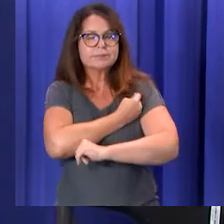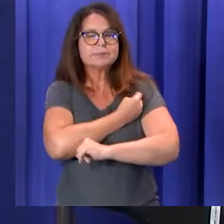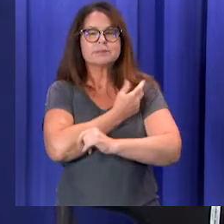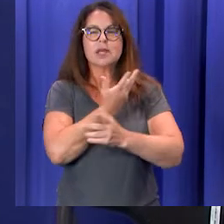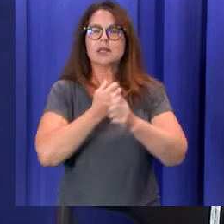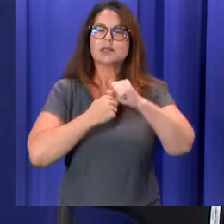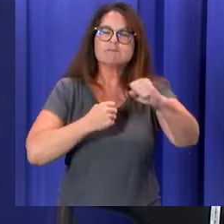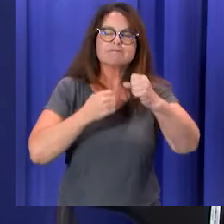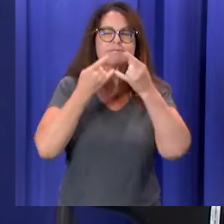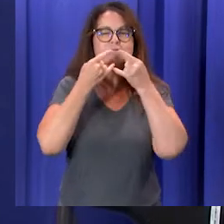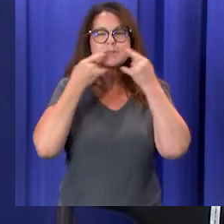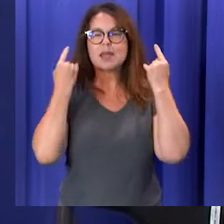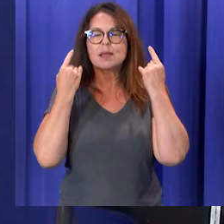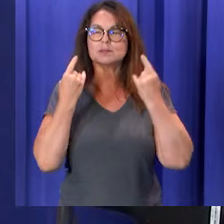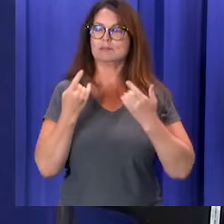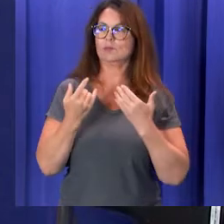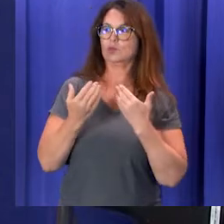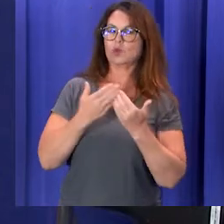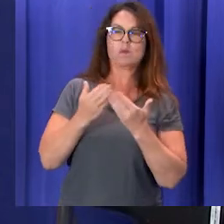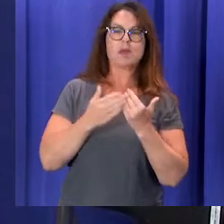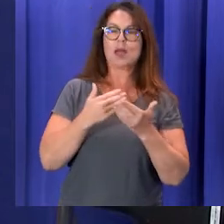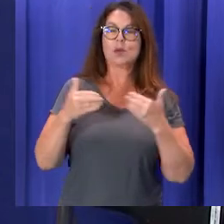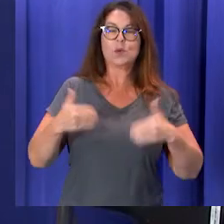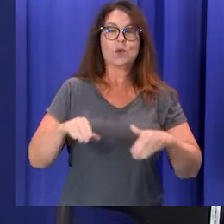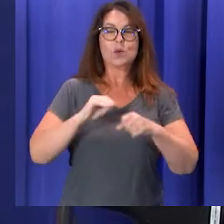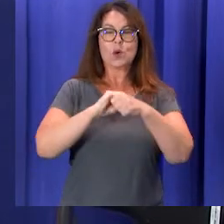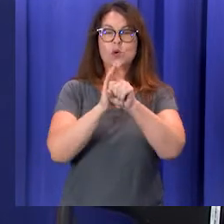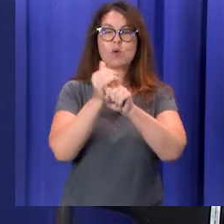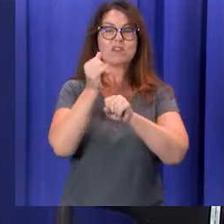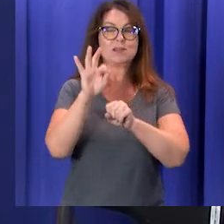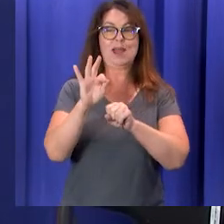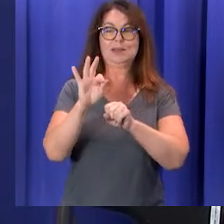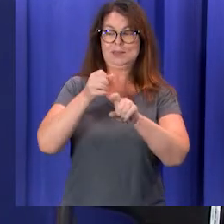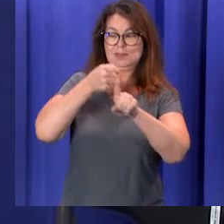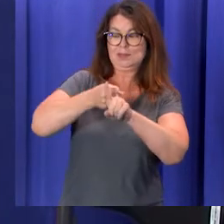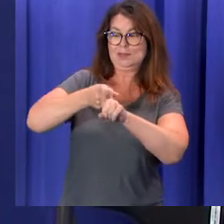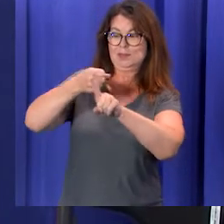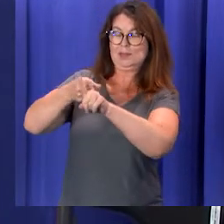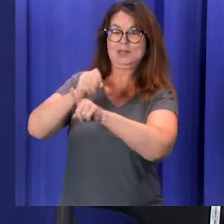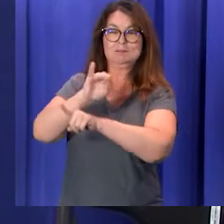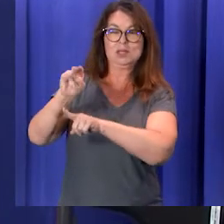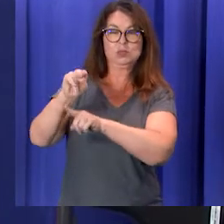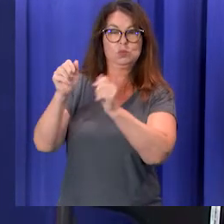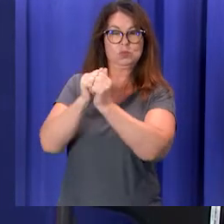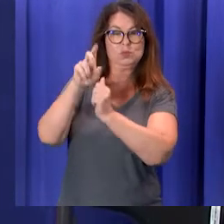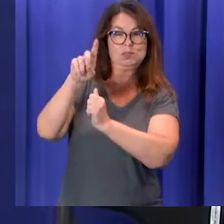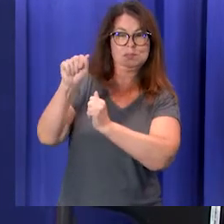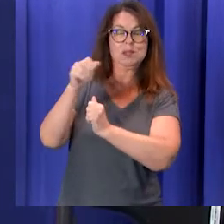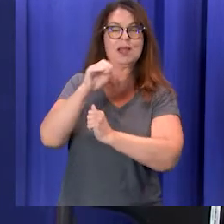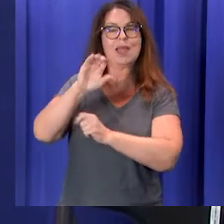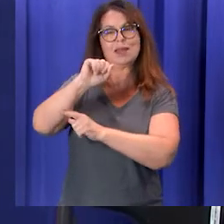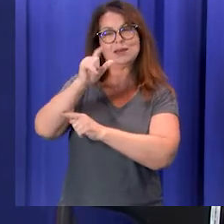that COVID-19 has on Minnesotans with disabilities and aging Minnesotans.